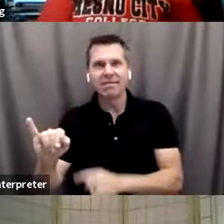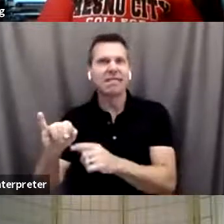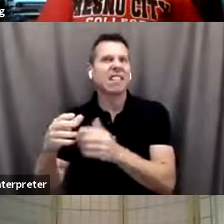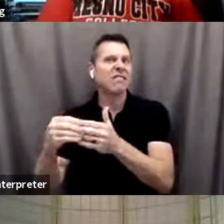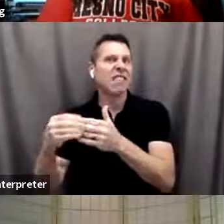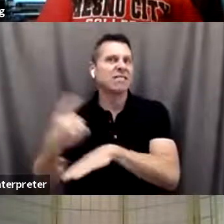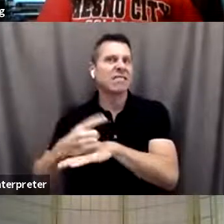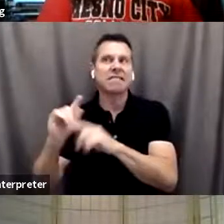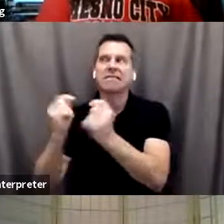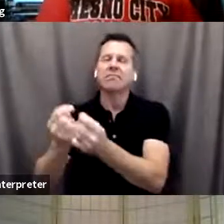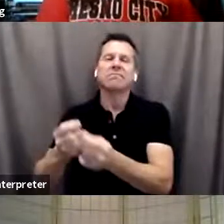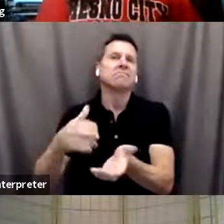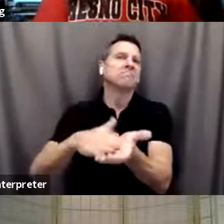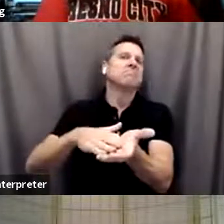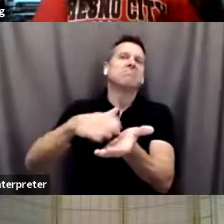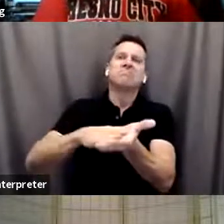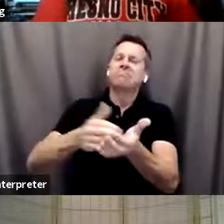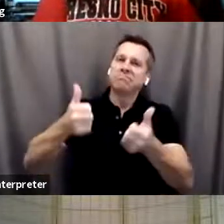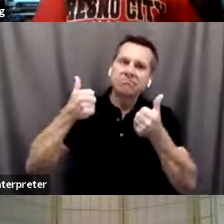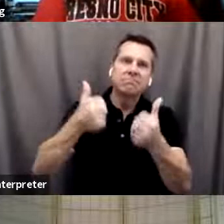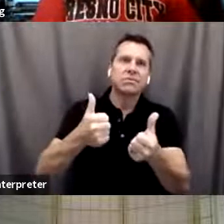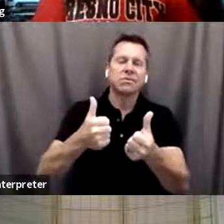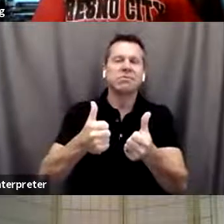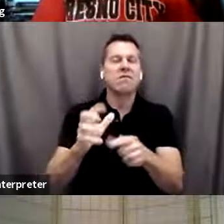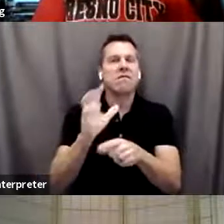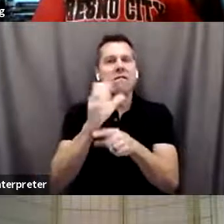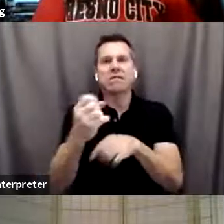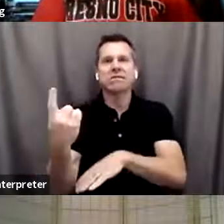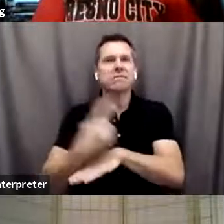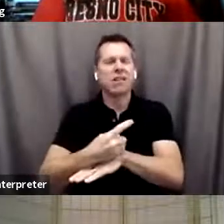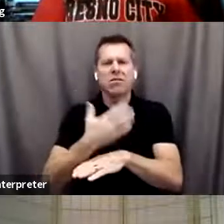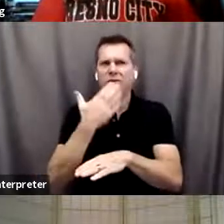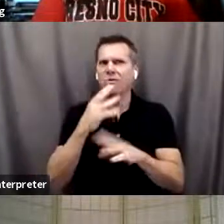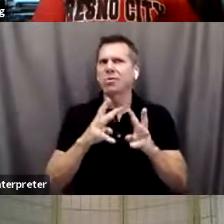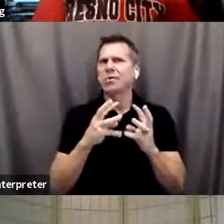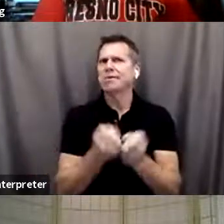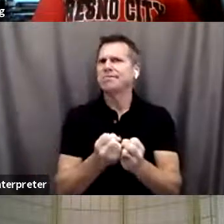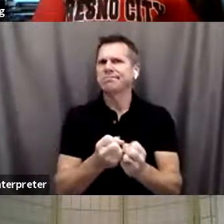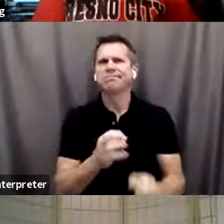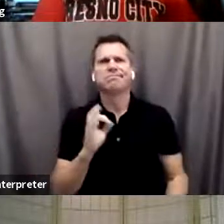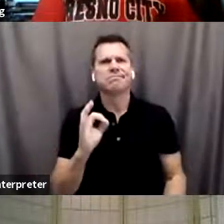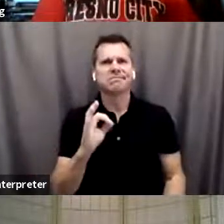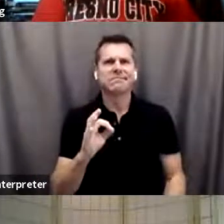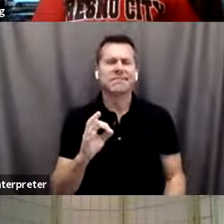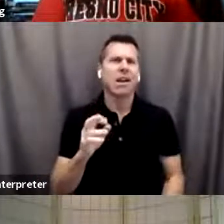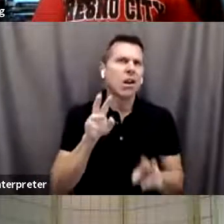team. It's been a phenomenal day and some really great workshops. So I look forward to hearing some really good things from the rest